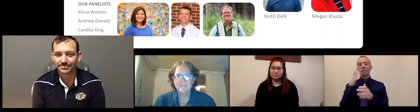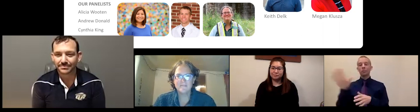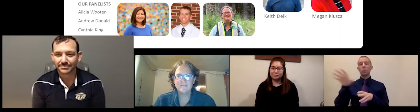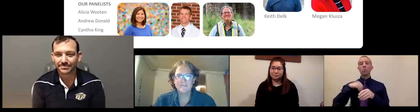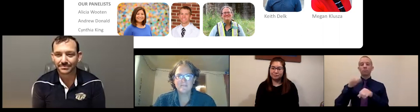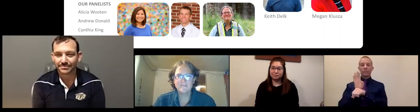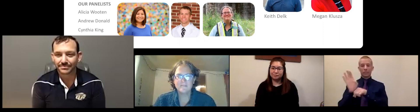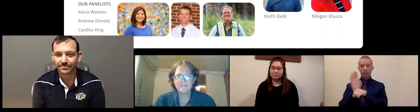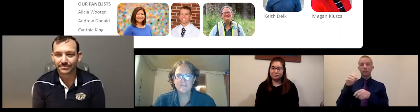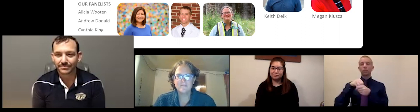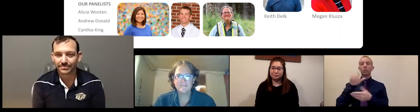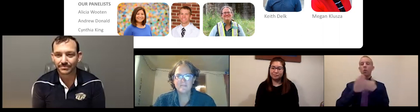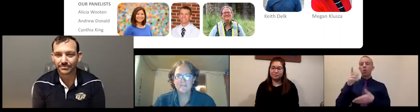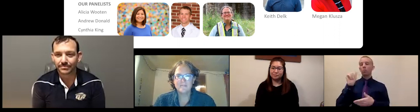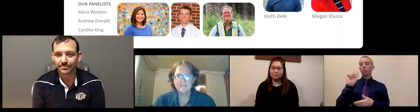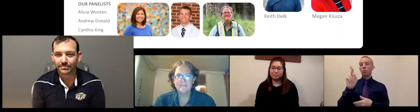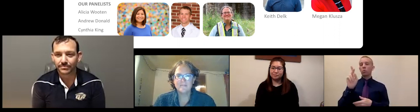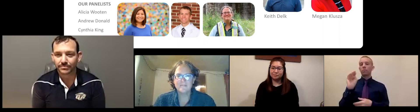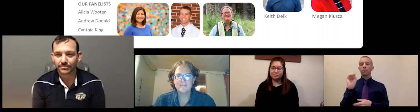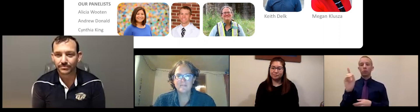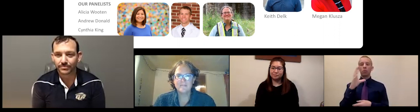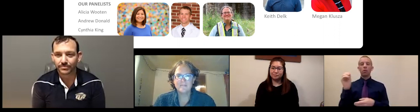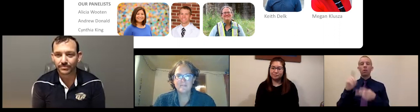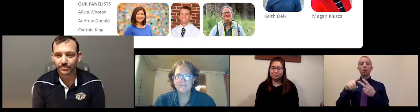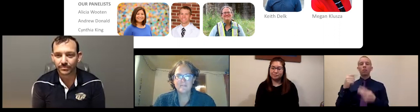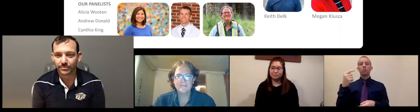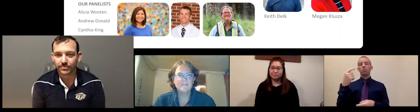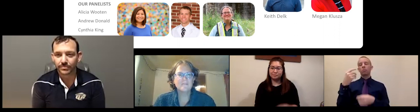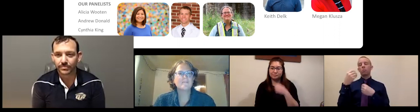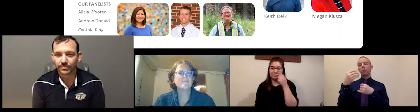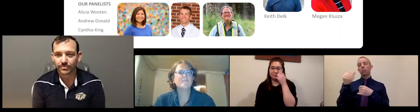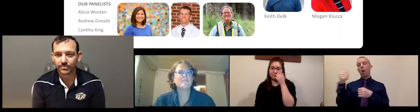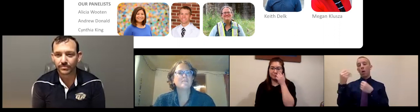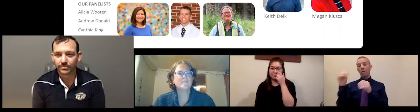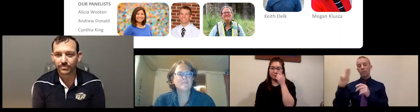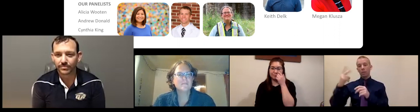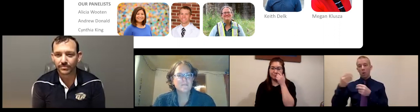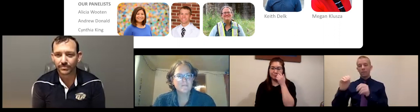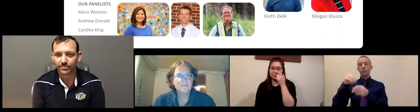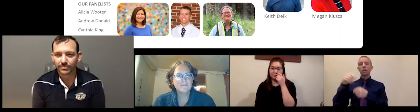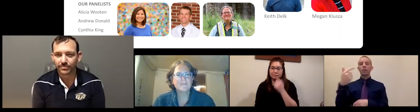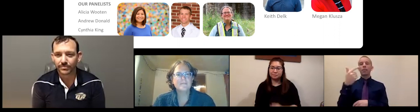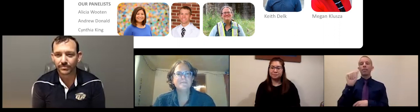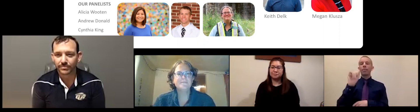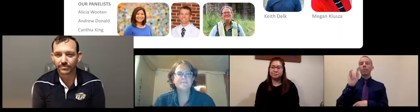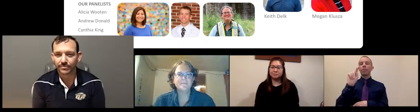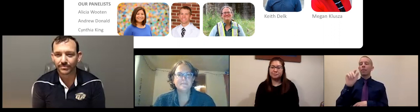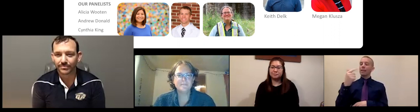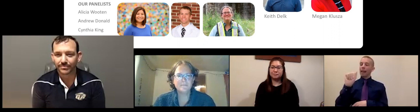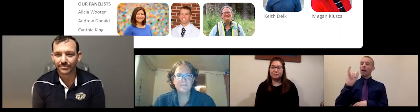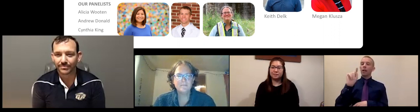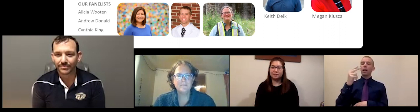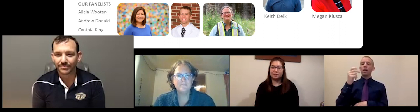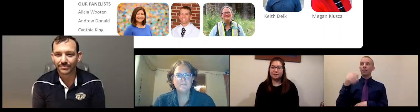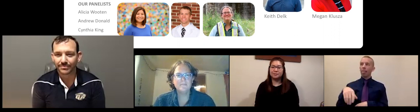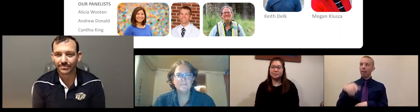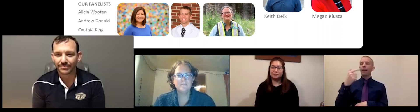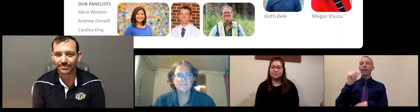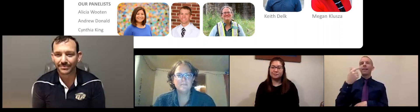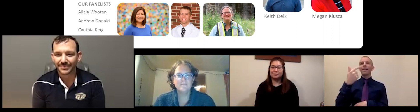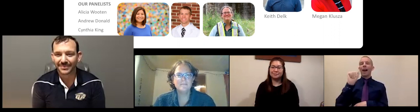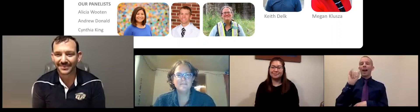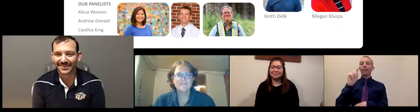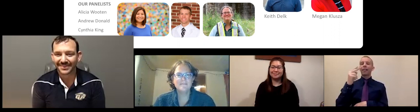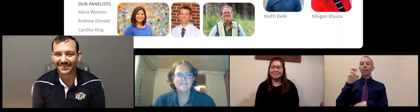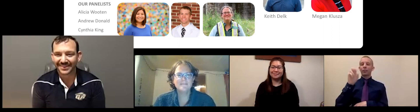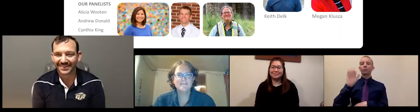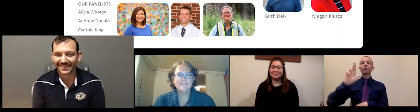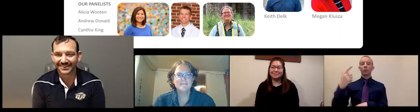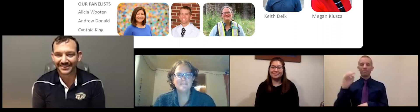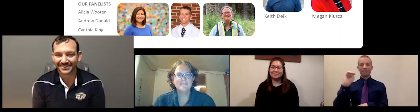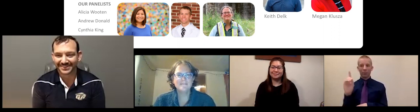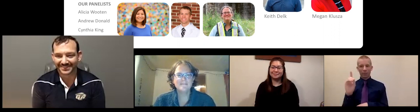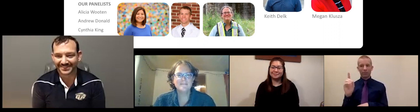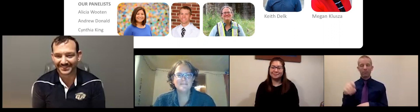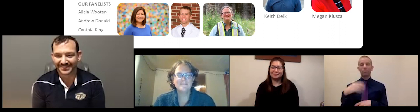who owns a business in College Park, Maryland, and the second office is in Gaithersburg, Maryland.